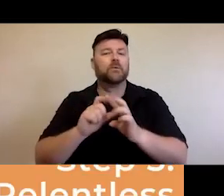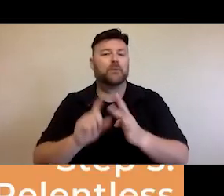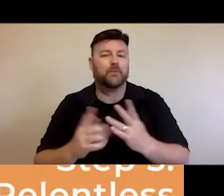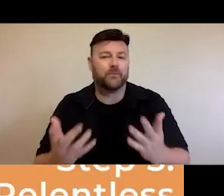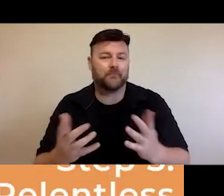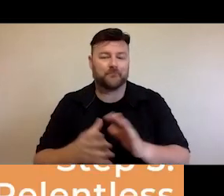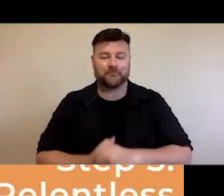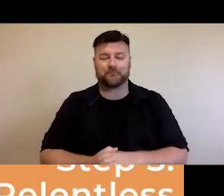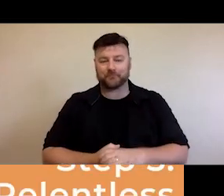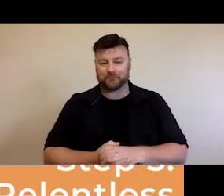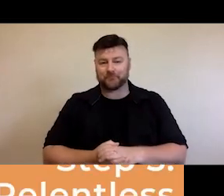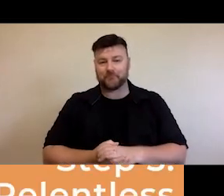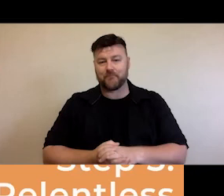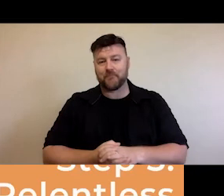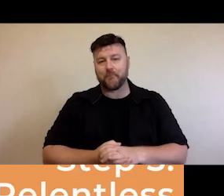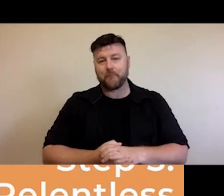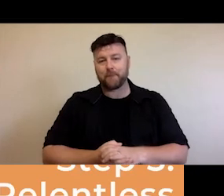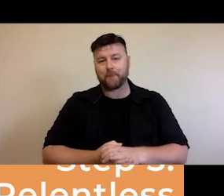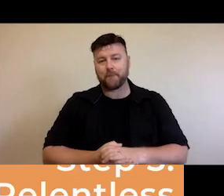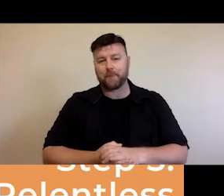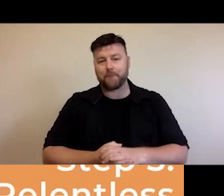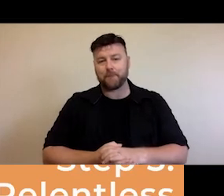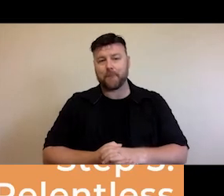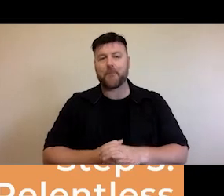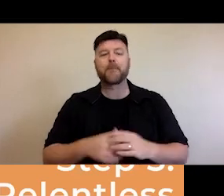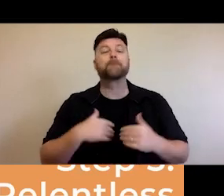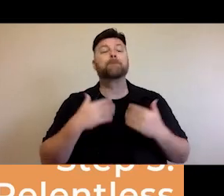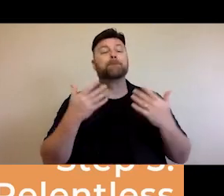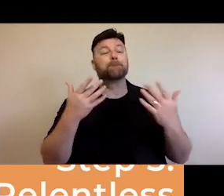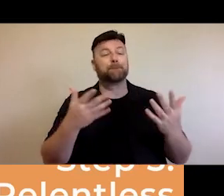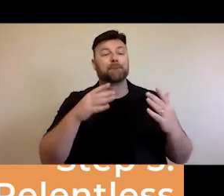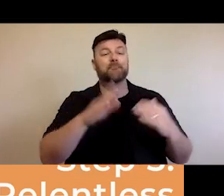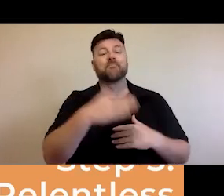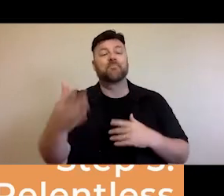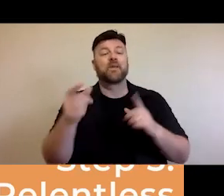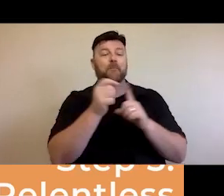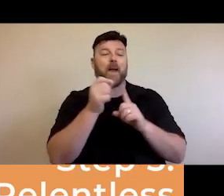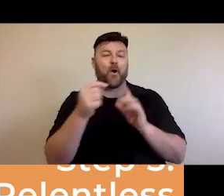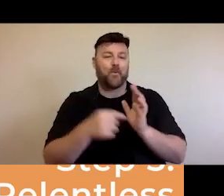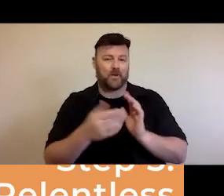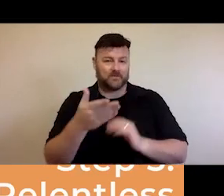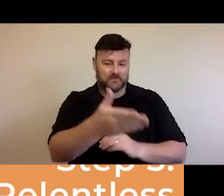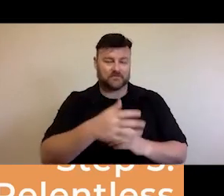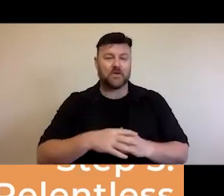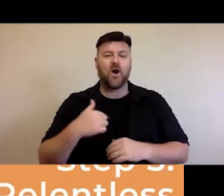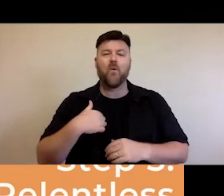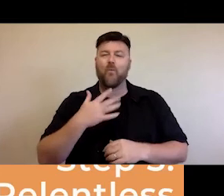think I've moved a slide on now to four or five bullet points. I think there's one more thing I'd like to wrap up before we can get into some